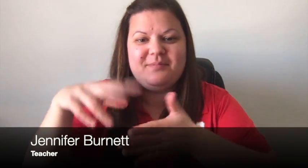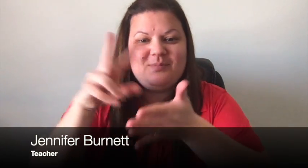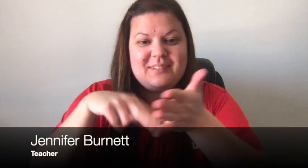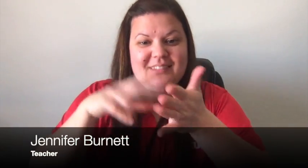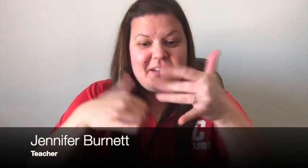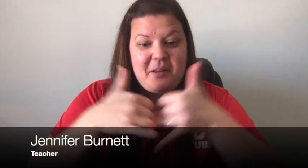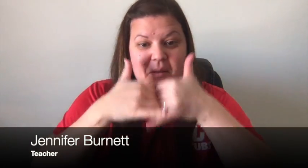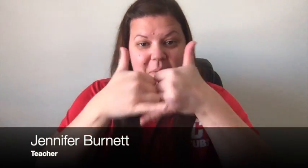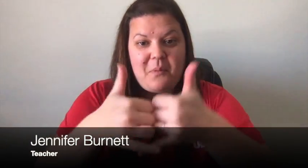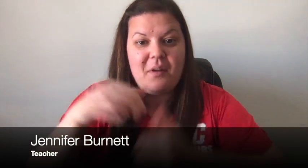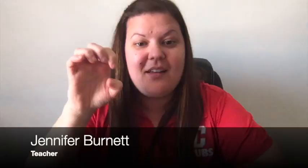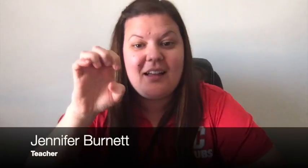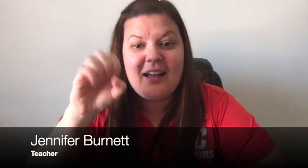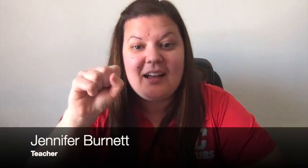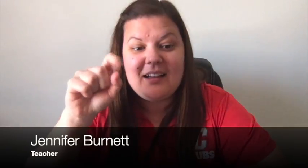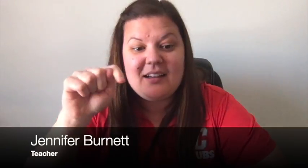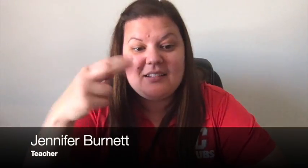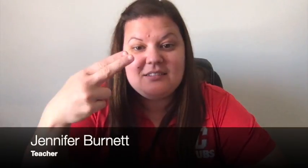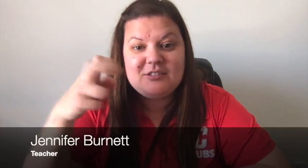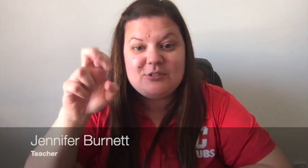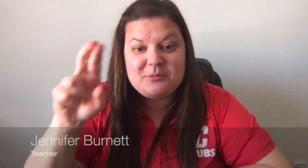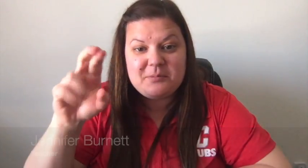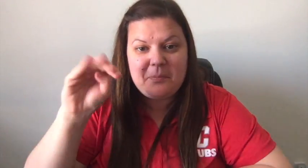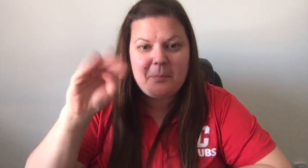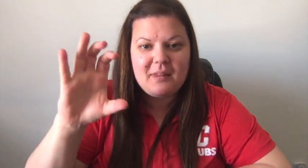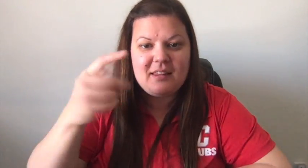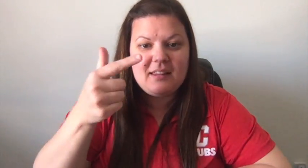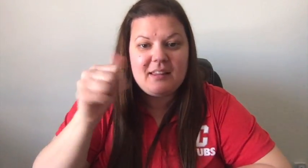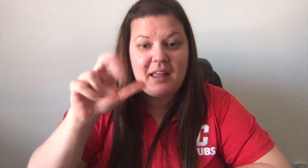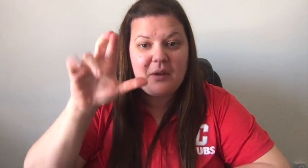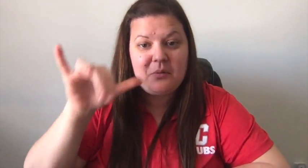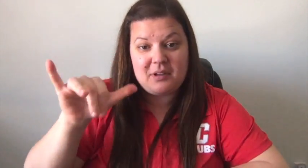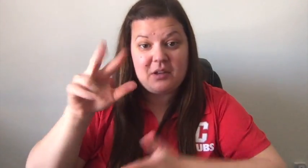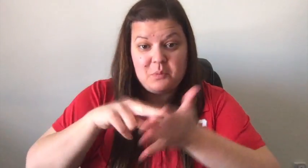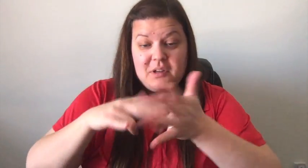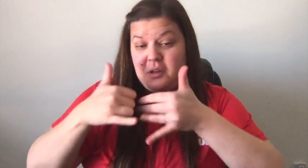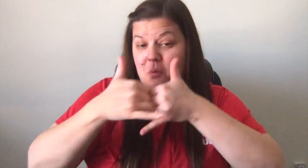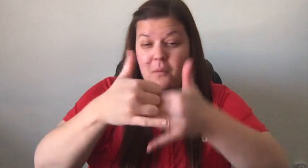So this is a Reading Award. Erestor McGarry Reading Award.